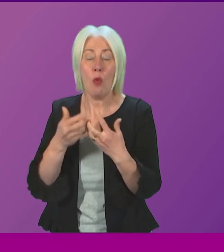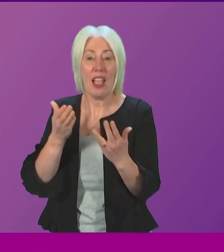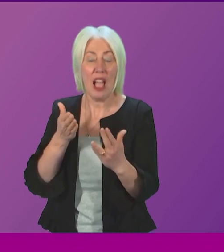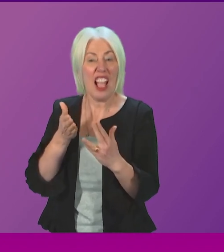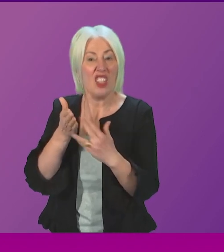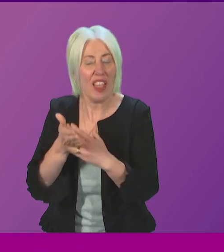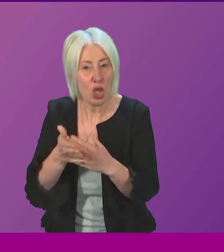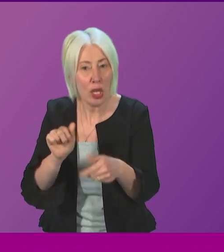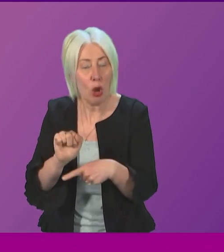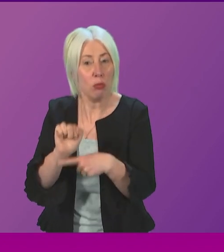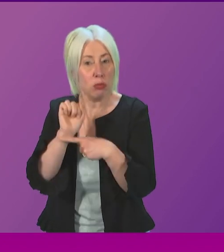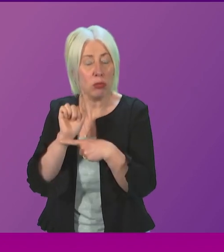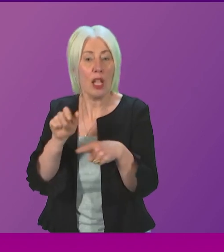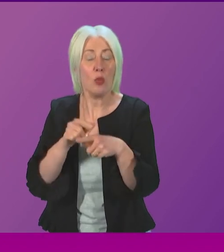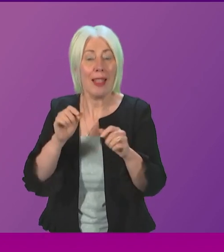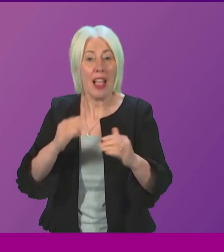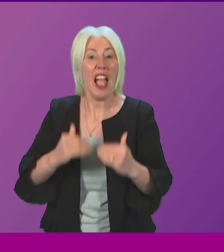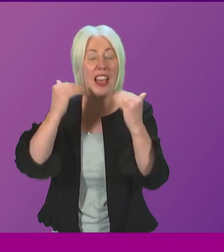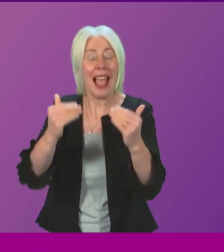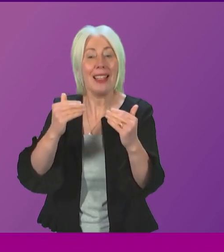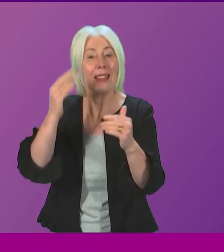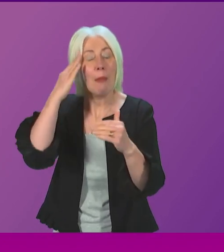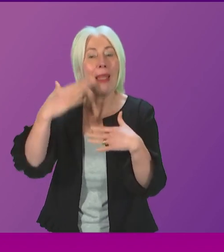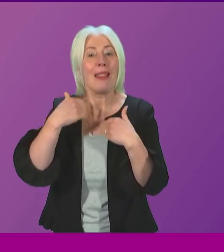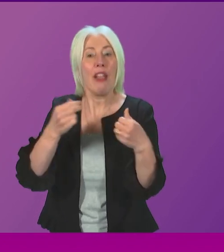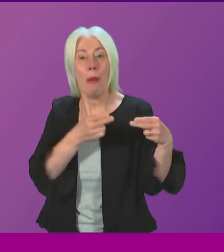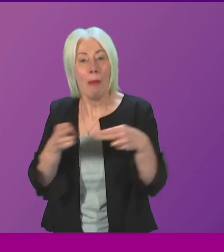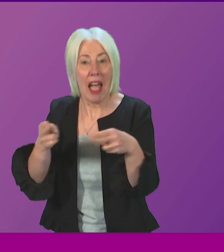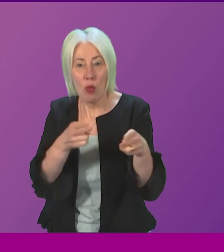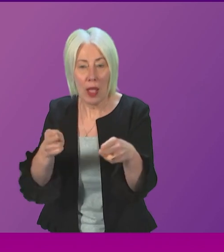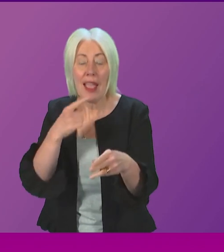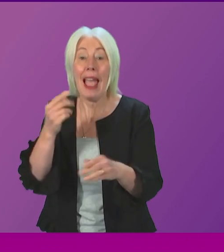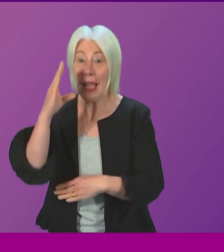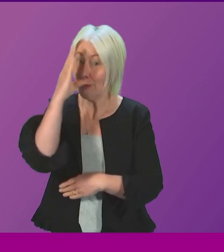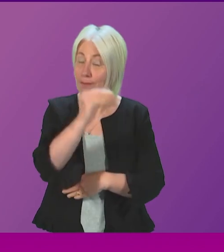and the enhanced mental health pathway. I am happy to ensure that the Cabinet Secretary for NHS Recovery, Health and Social Care writes